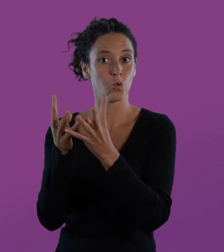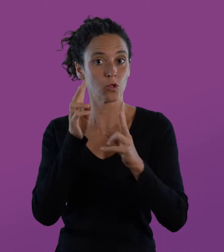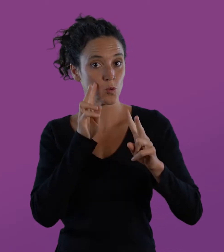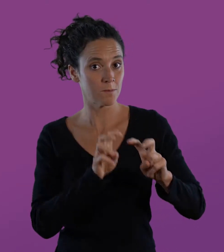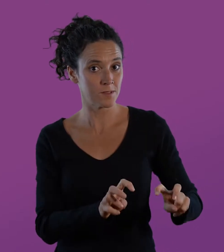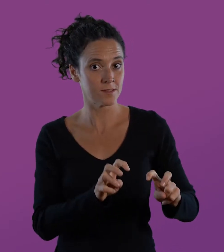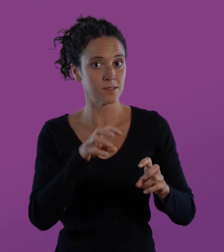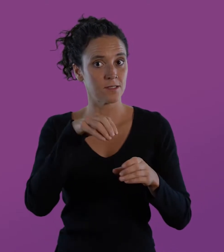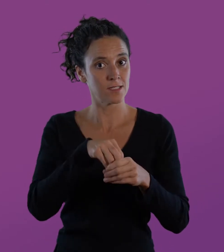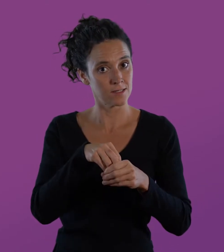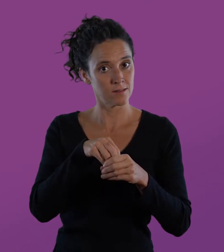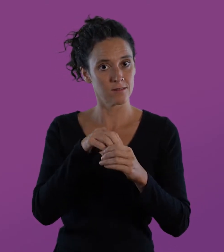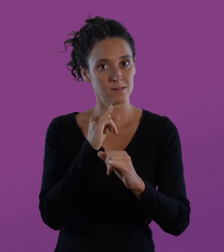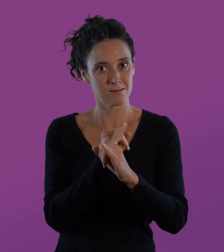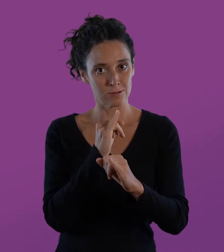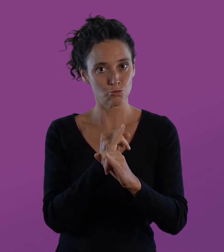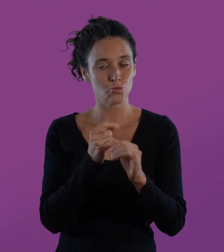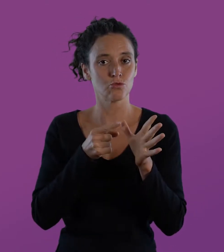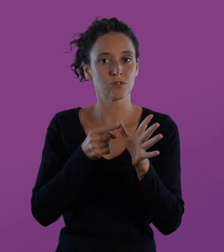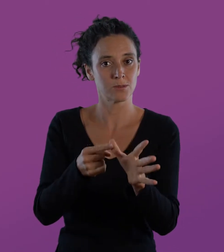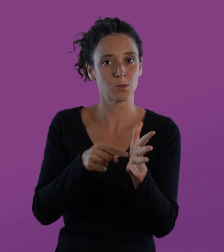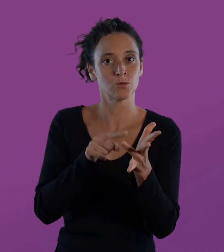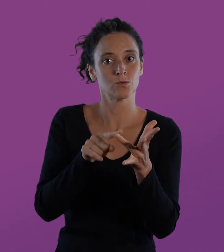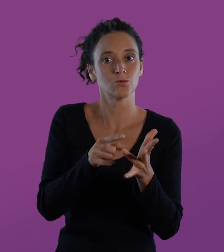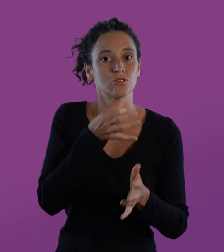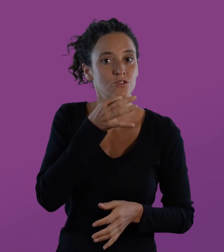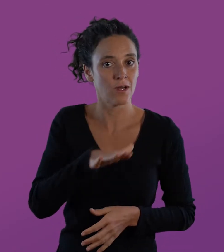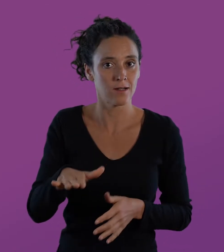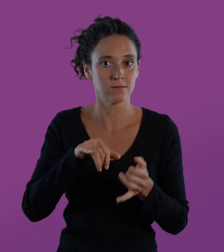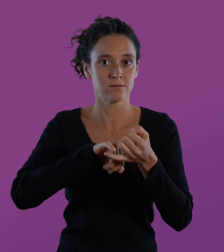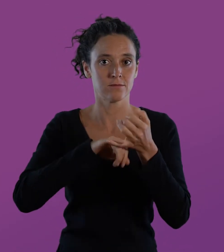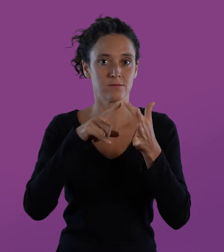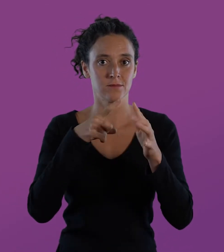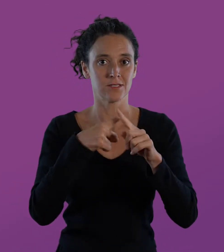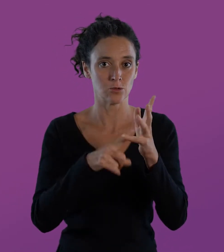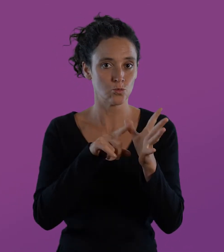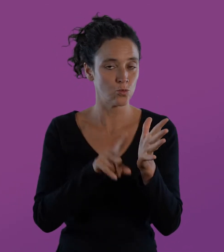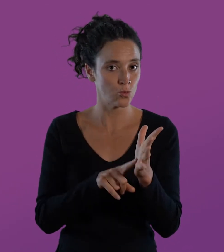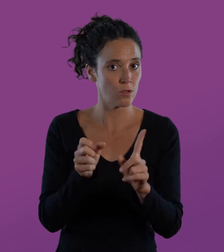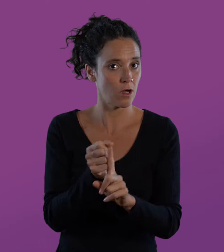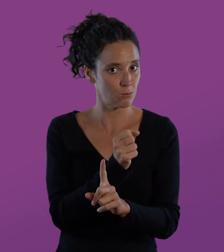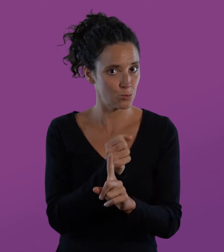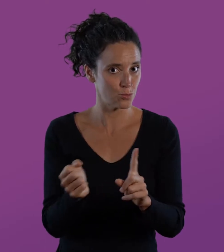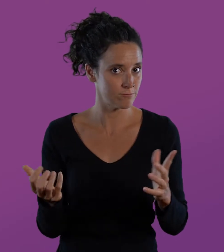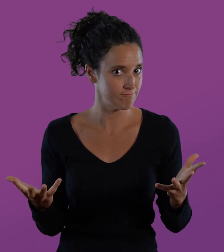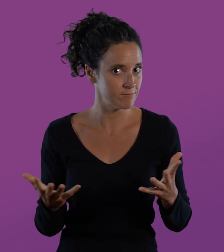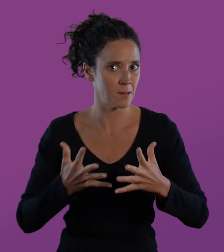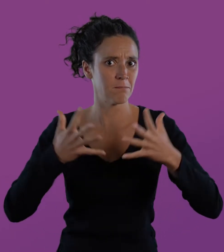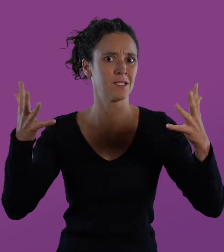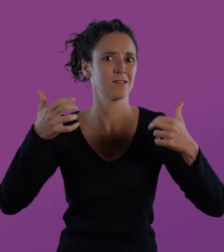Perhaps the starkest recent example is the Royal Commission - into Institutional Responses to Child Sexual Abuse which succeeded -